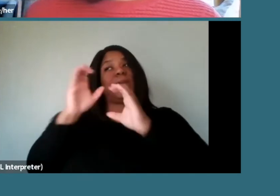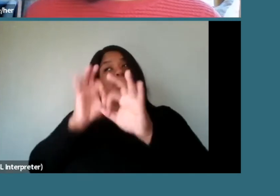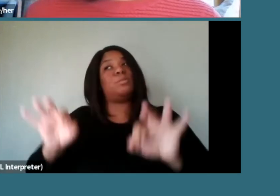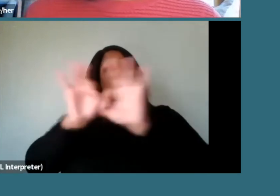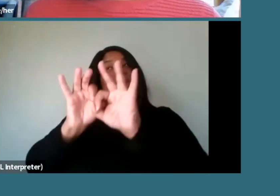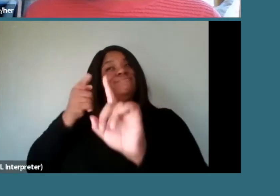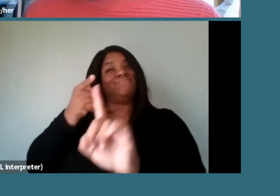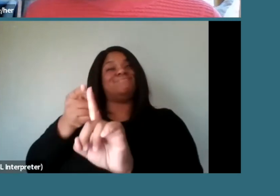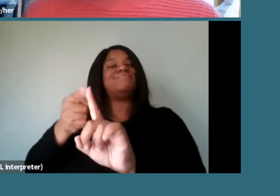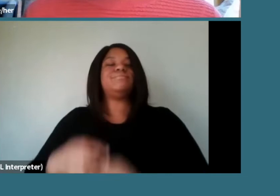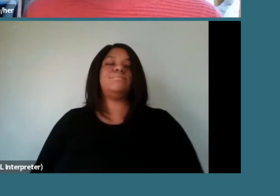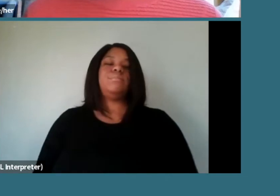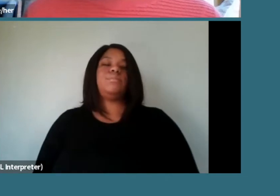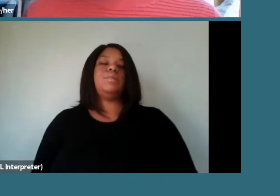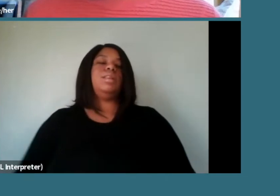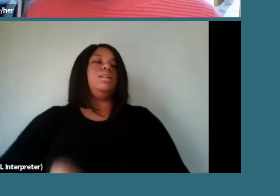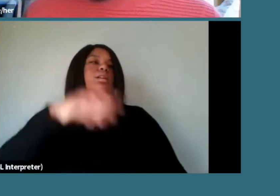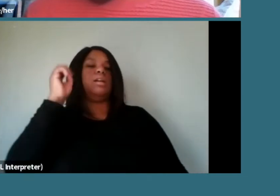So we've gone over our prepared questions now.